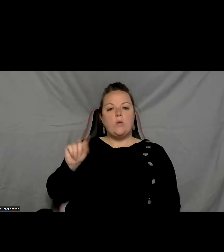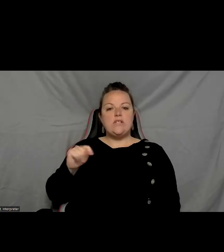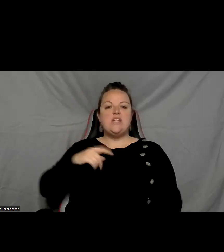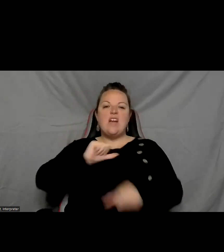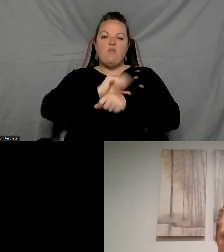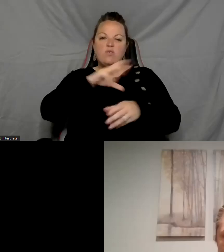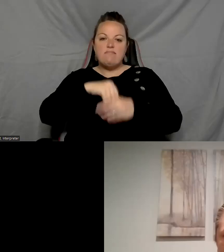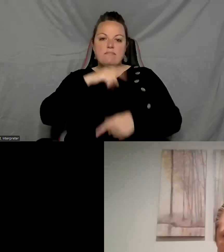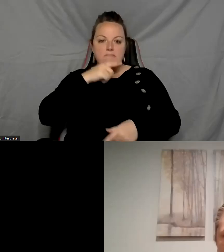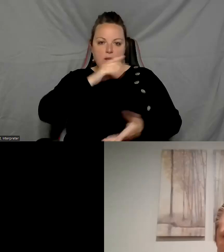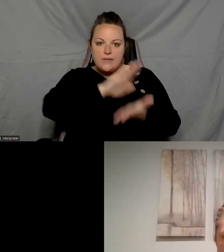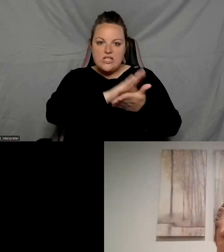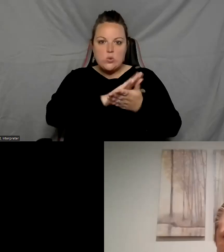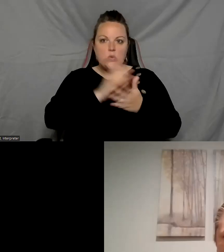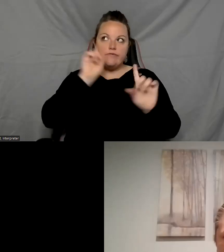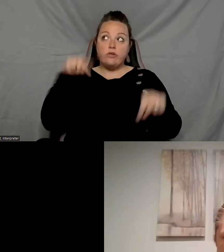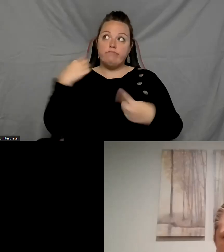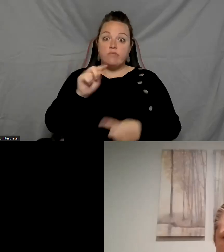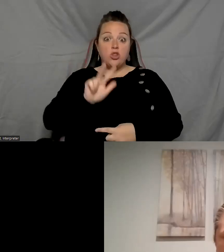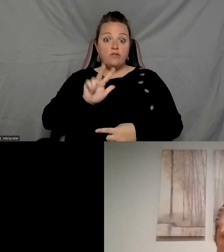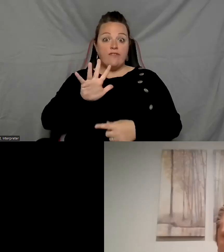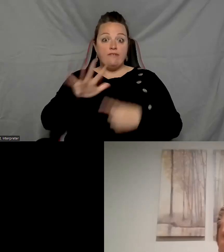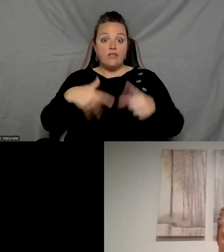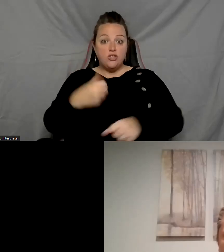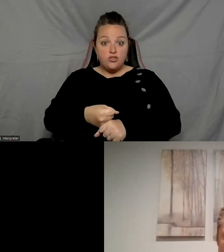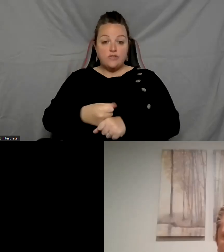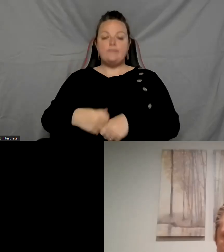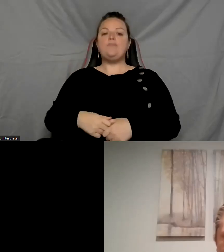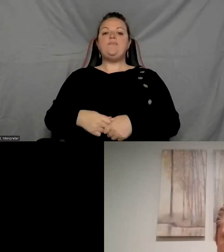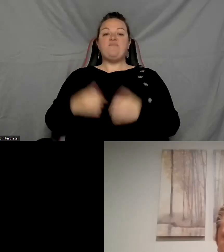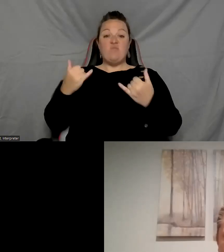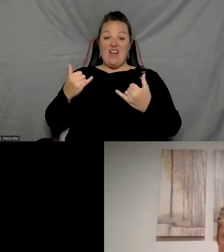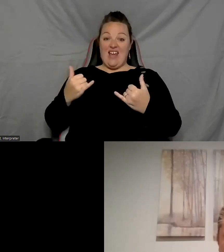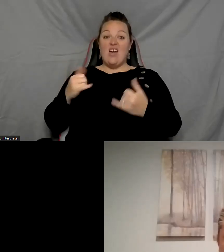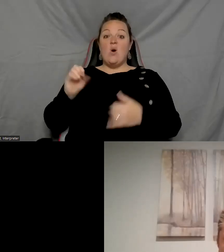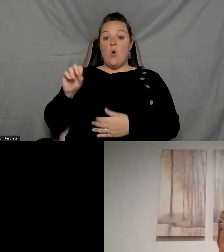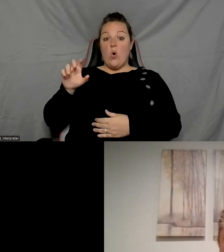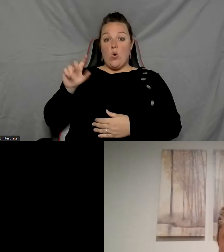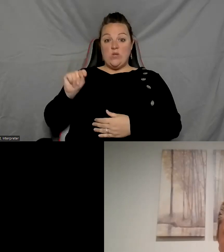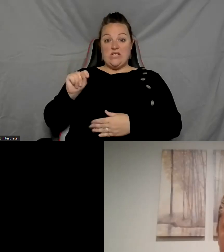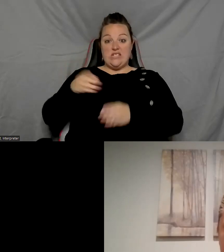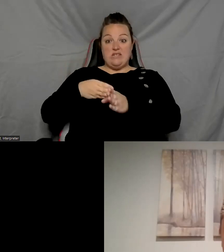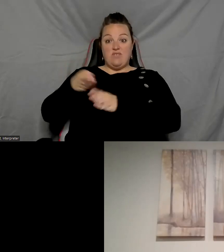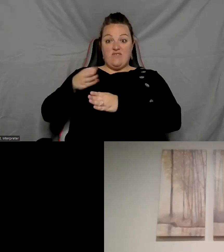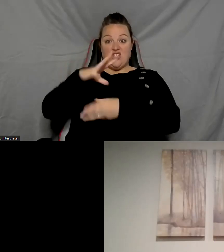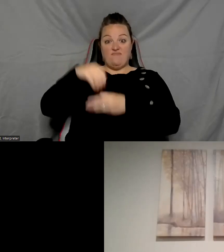for over 35 years. Presently, there's a shortage of occupational therapists in Vermont and